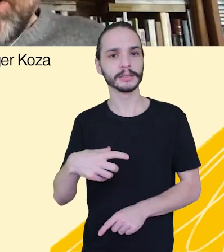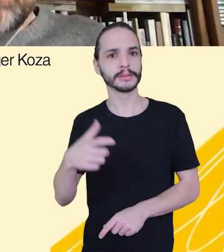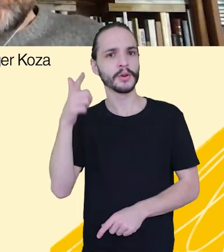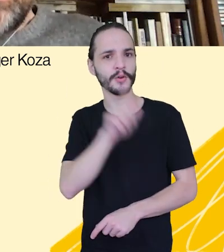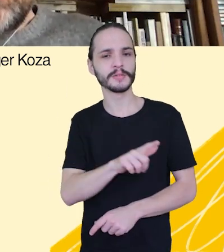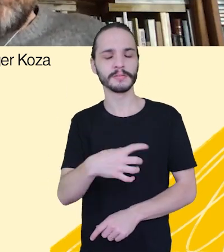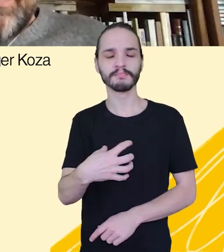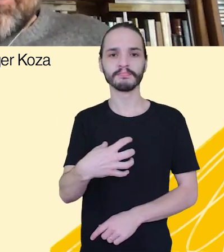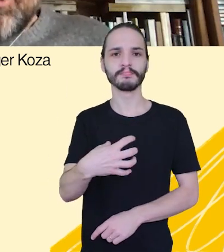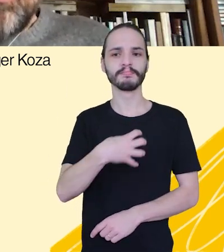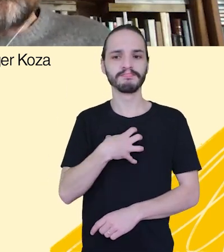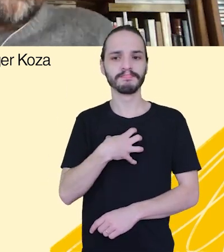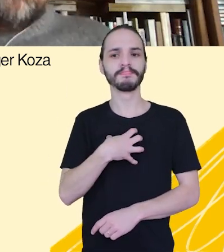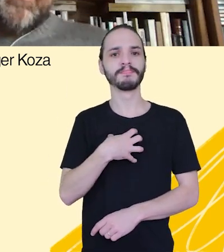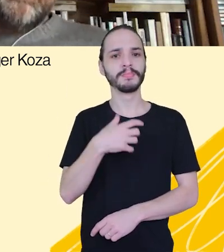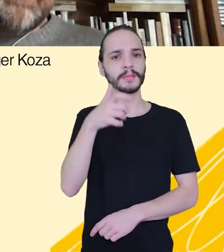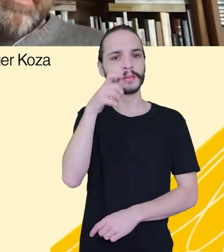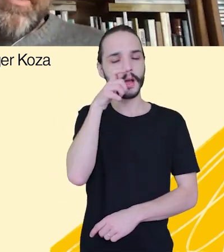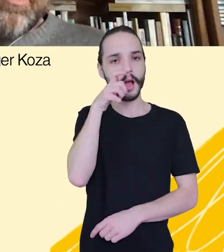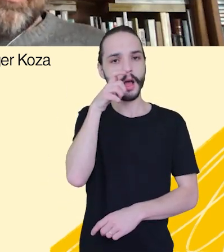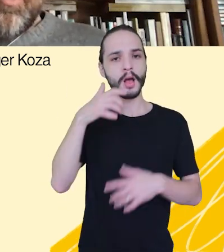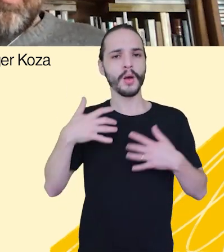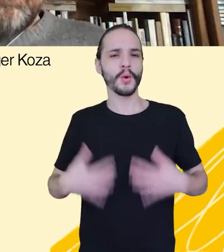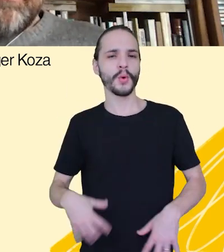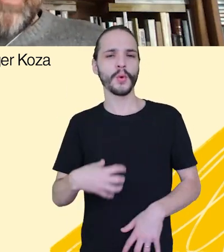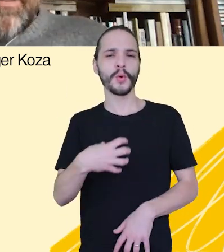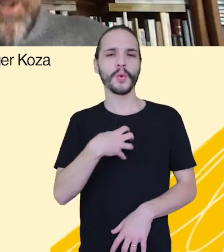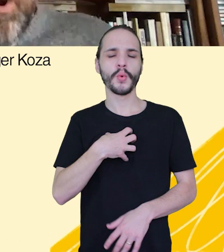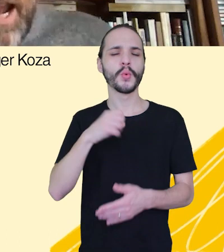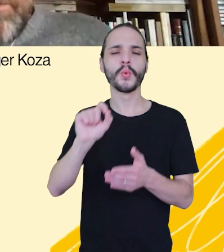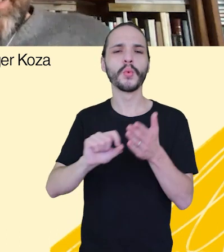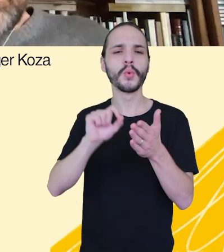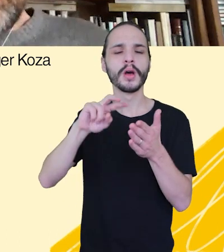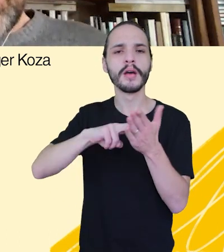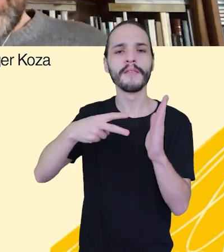what it means to lose someone. So, that's what I mean.